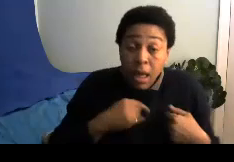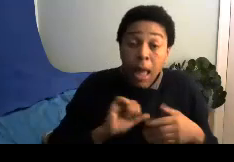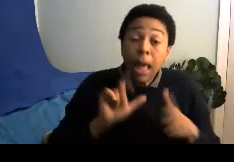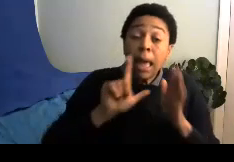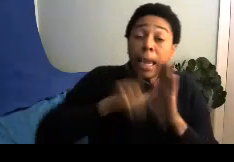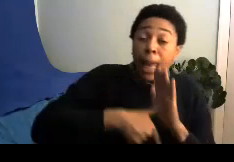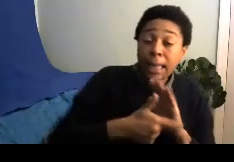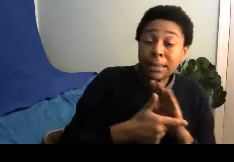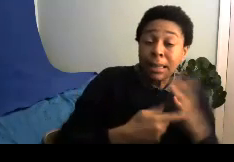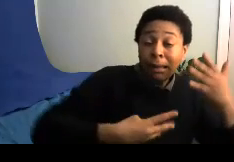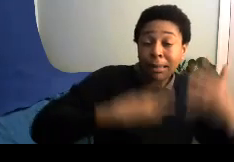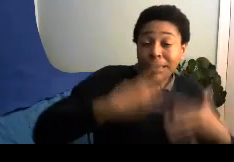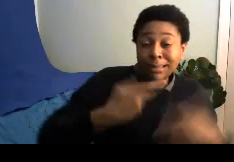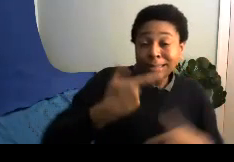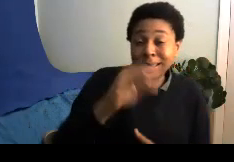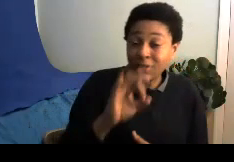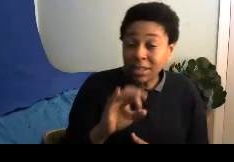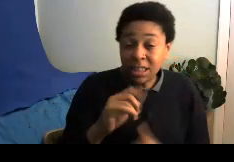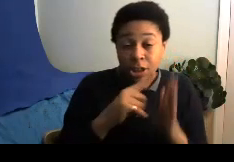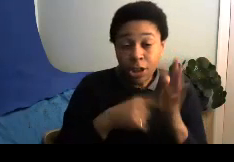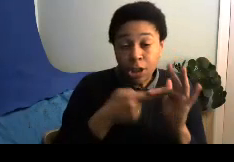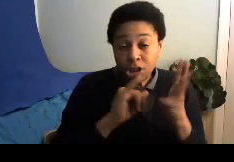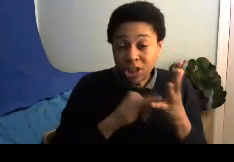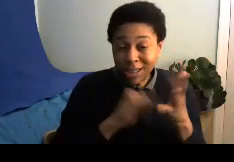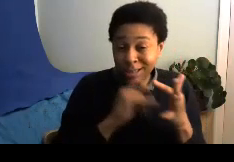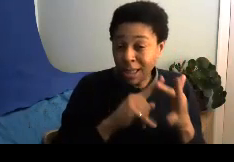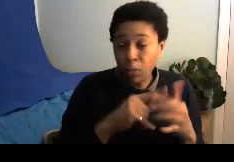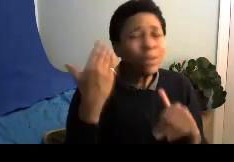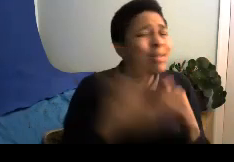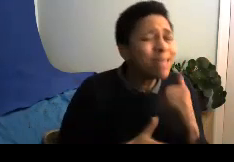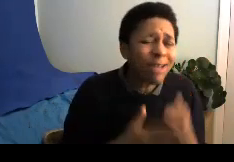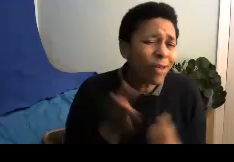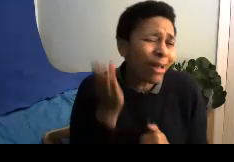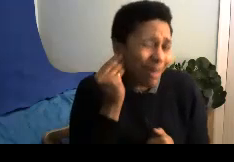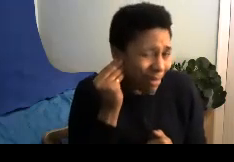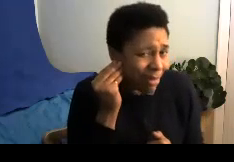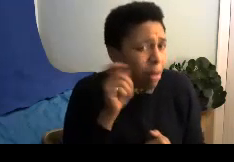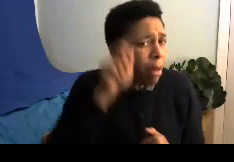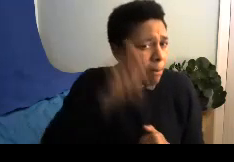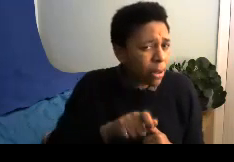in the Black Country, Jesse would never have heard someone speaking French, Portuguese, Italian, Spanish, so to hear